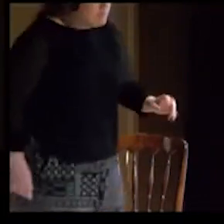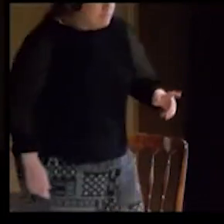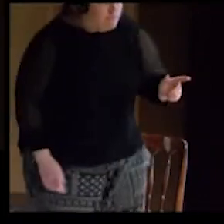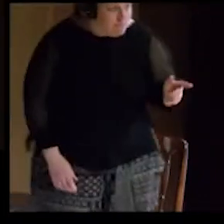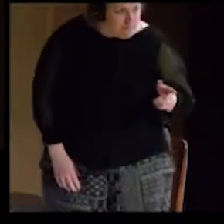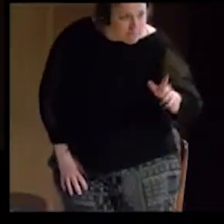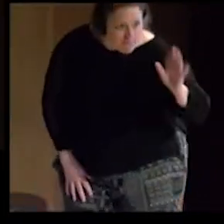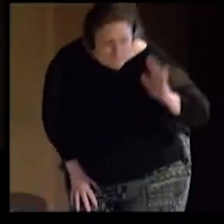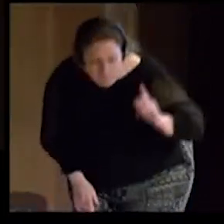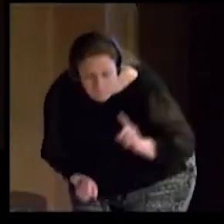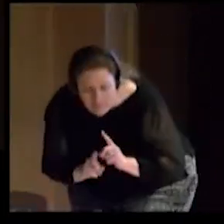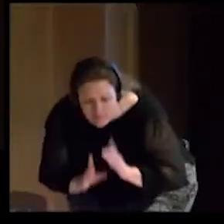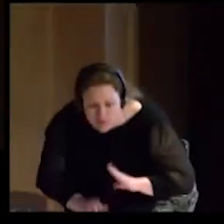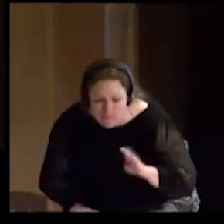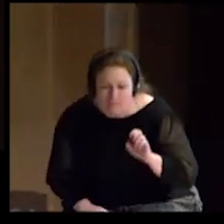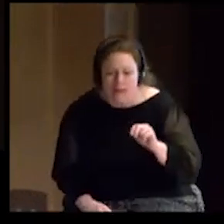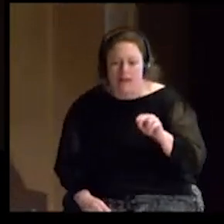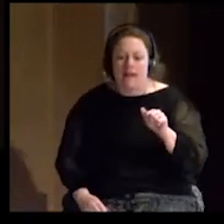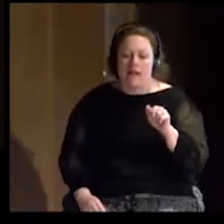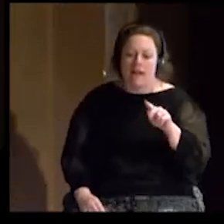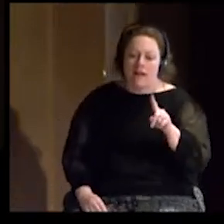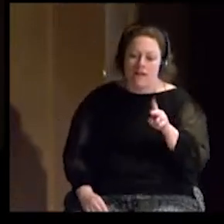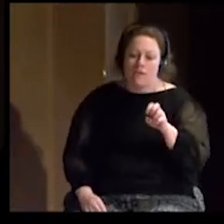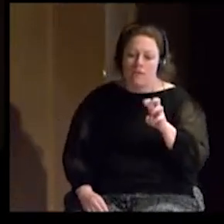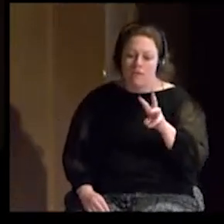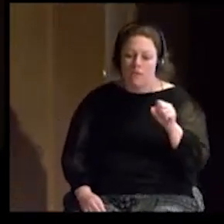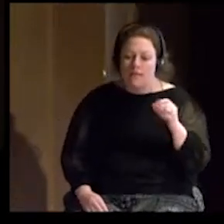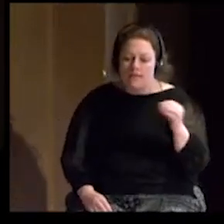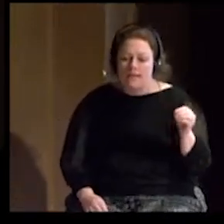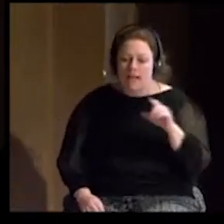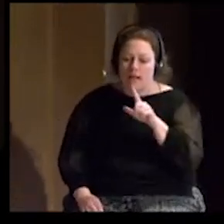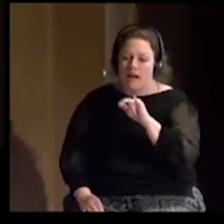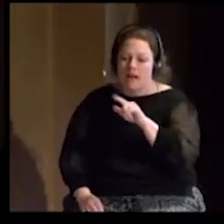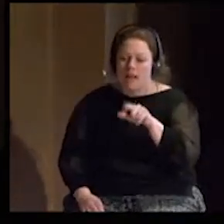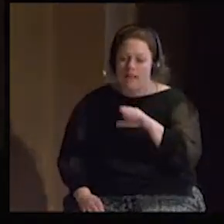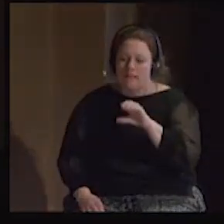and Liz Cottrell are also in the audience. Very proud. No doubt.